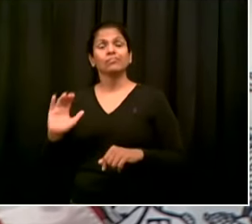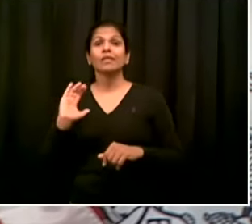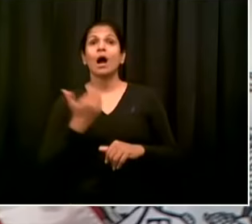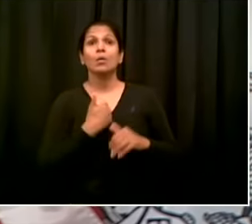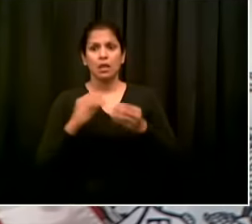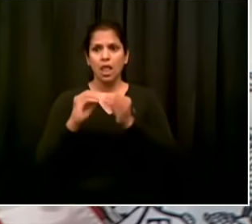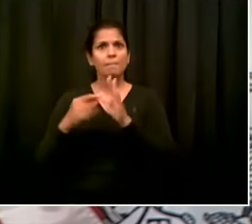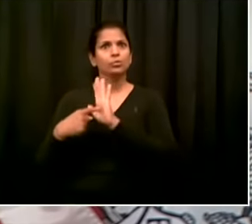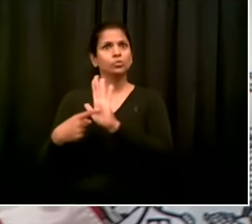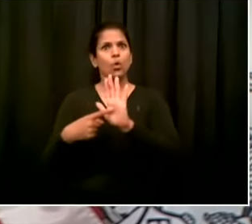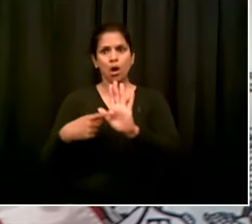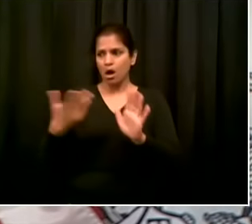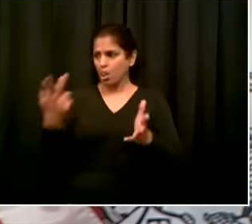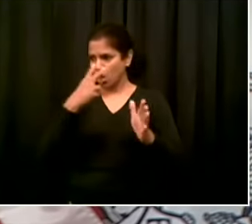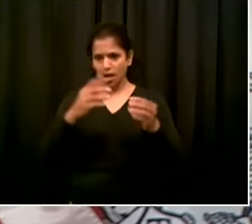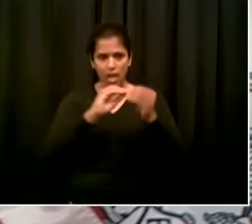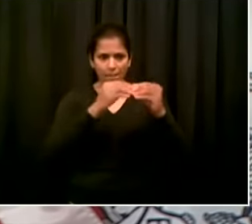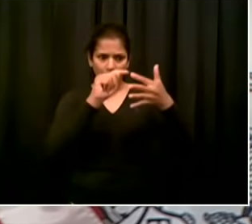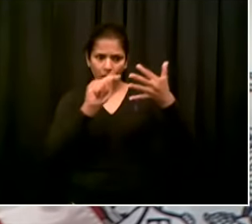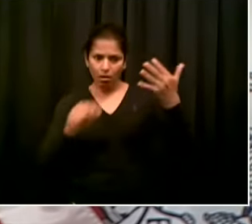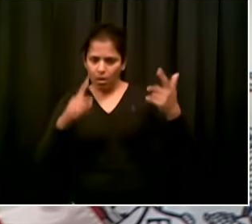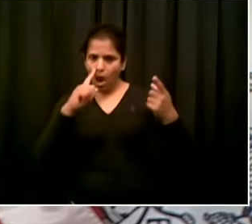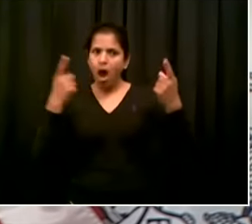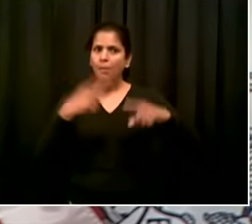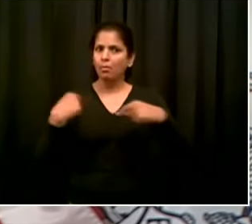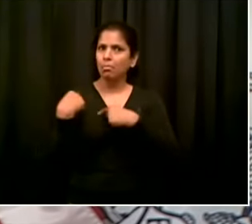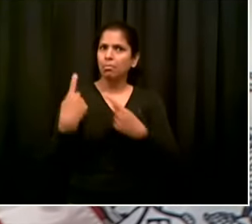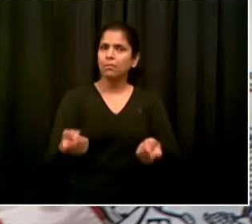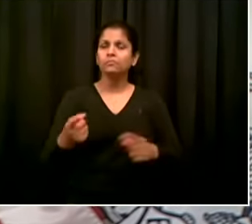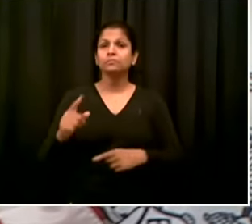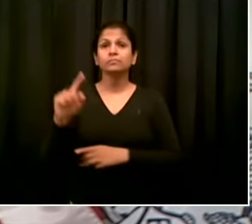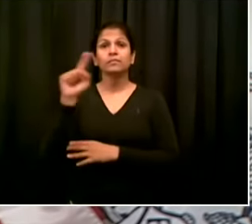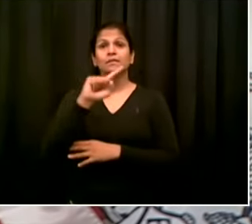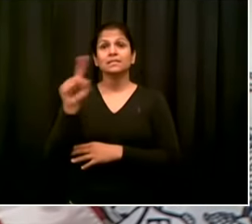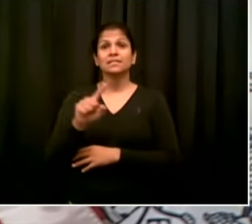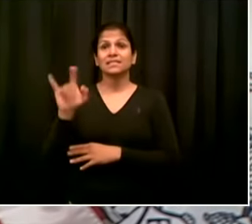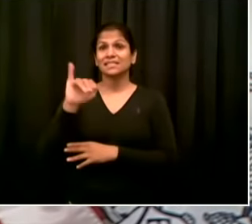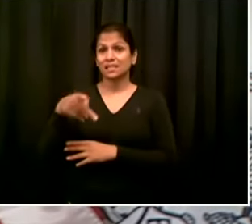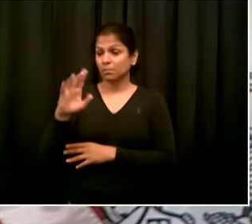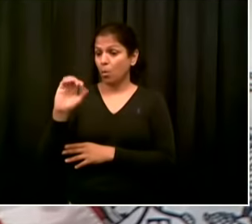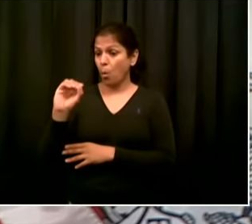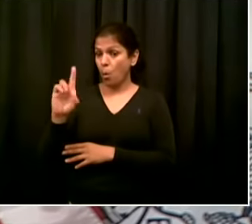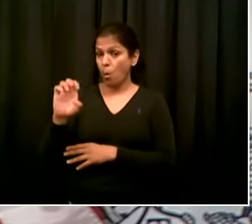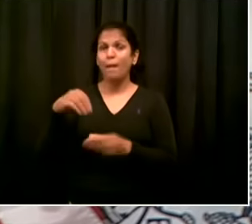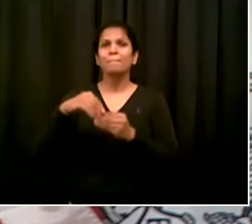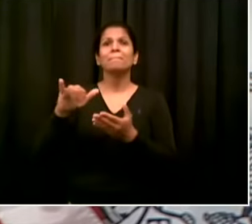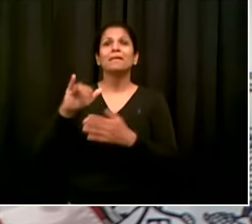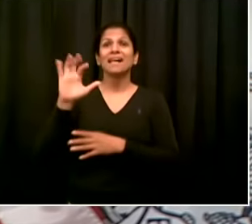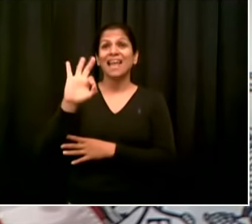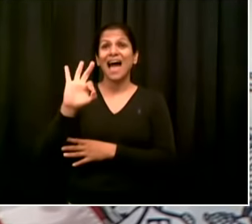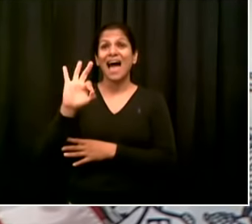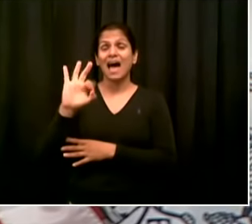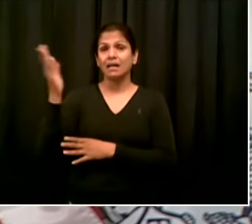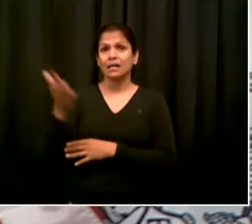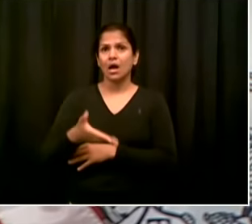AHEAD, RICH. NOW I DO NOT WANT TO BE DEBBY DOWNER BUT I HAVE TO ASK Y OU TS.HI UYO HAD